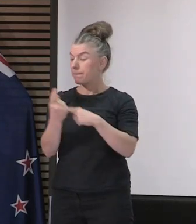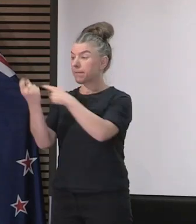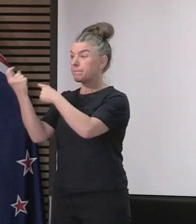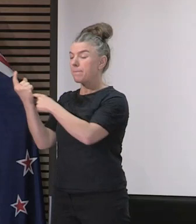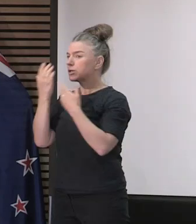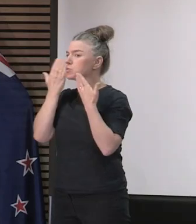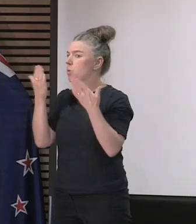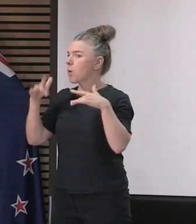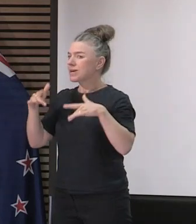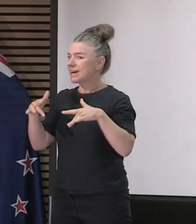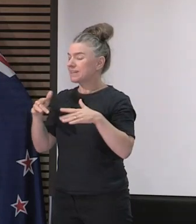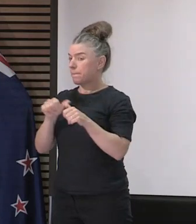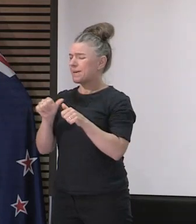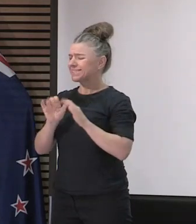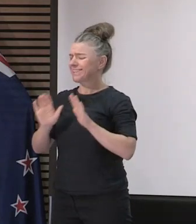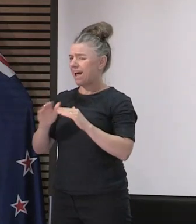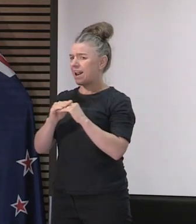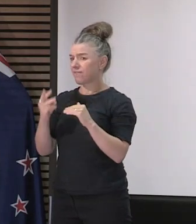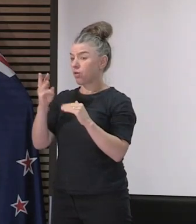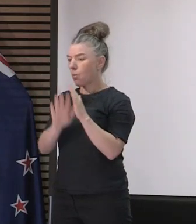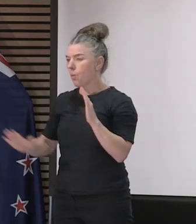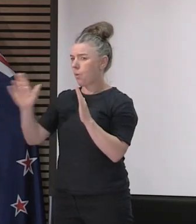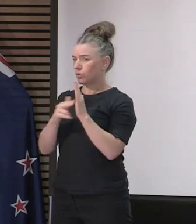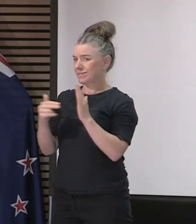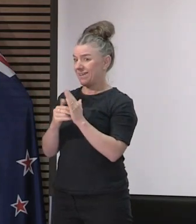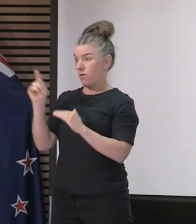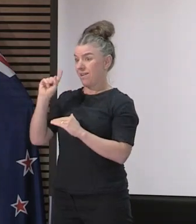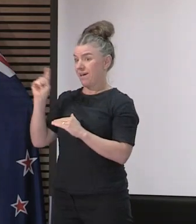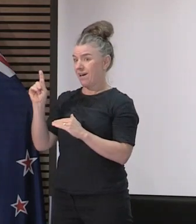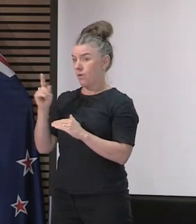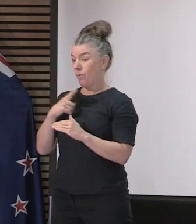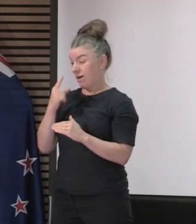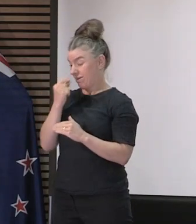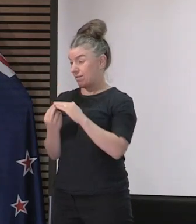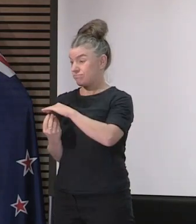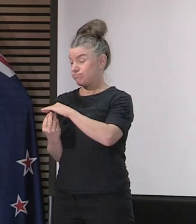other cases out there that may spring up. So it is the right